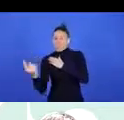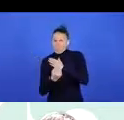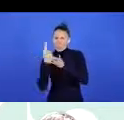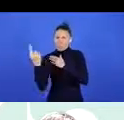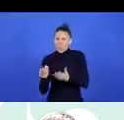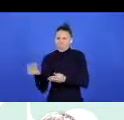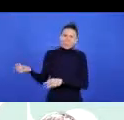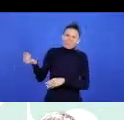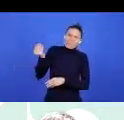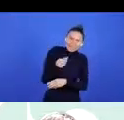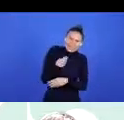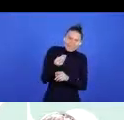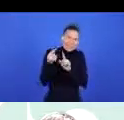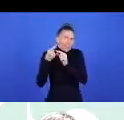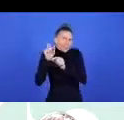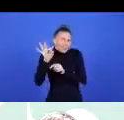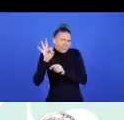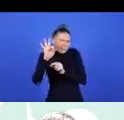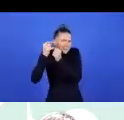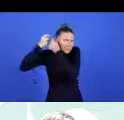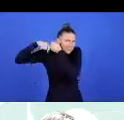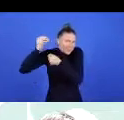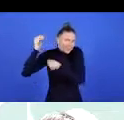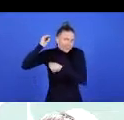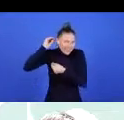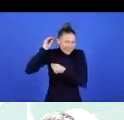, be a responsible person, and make sure to always bring a